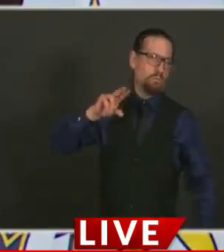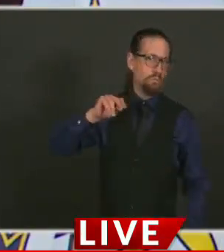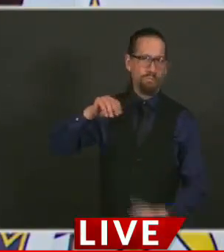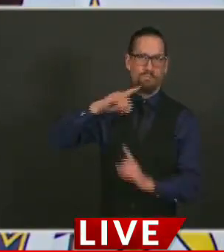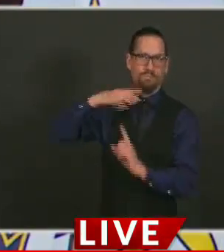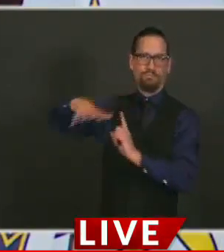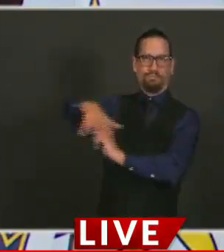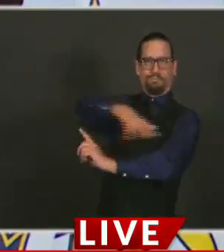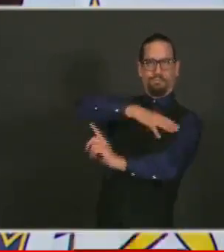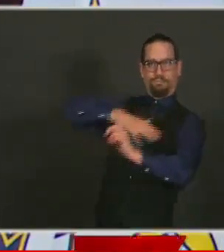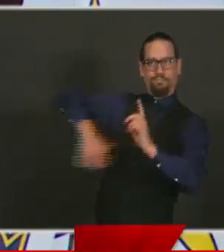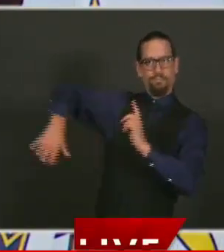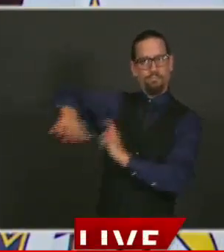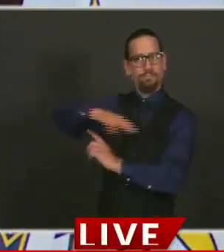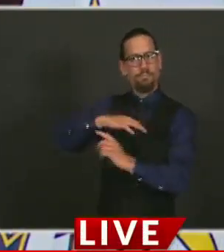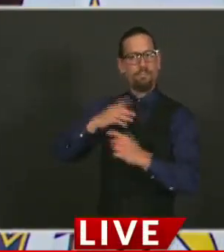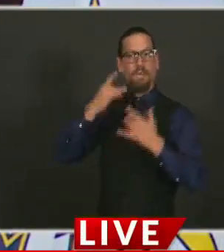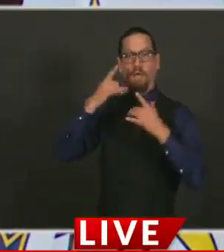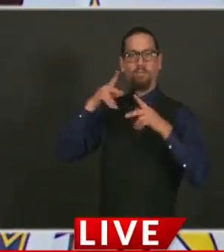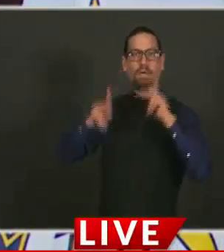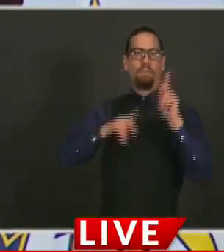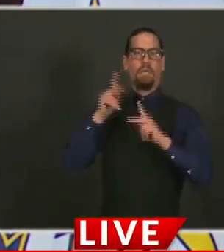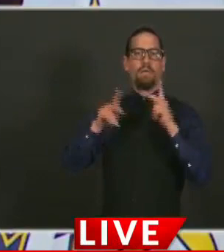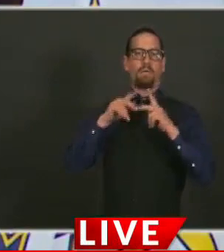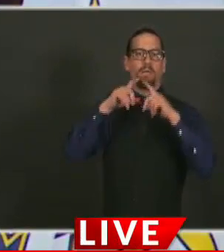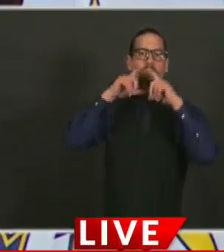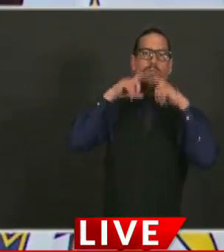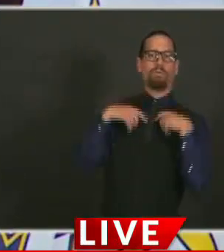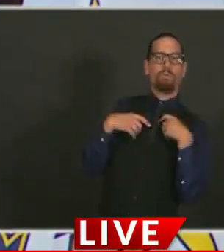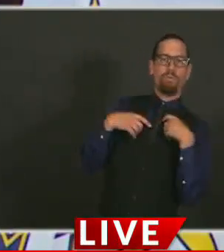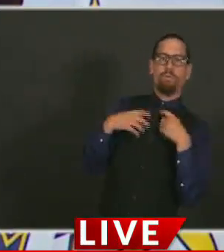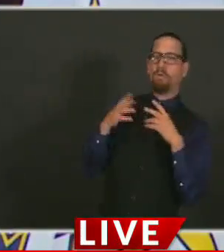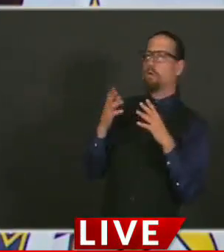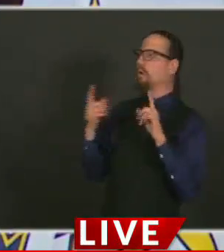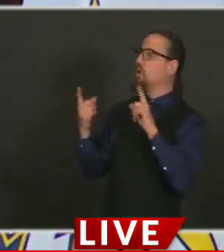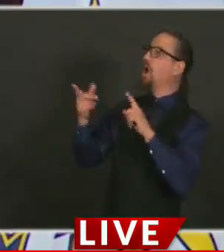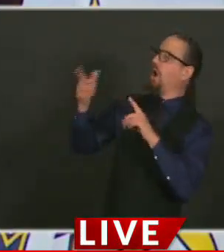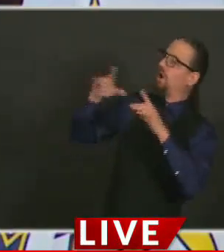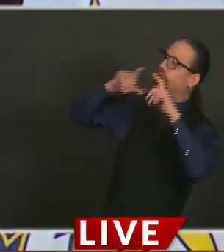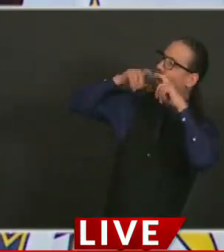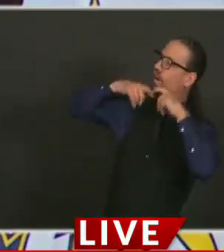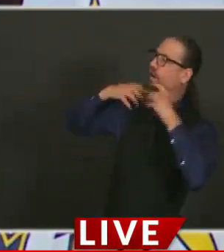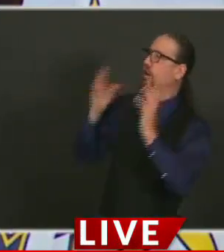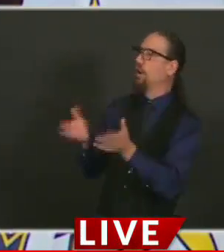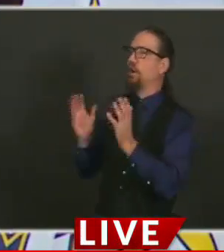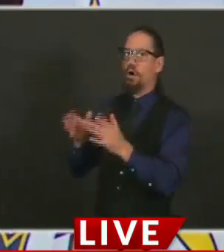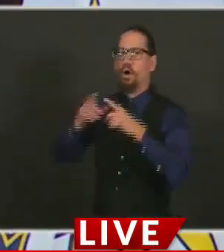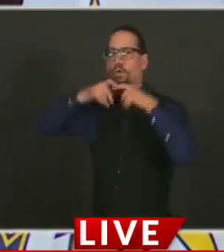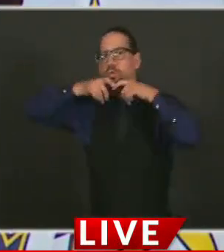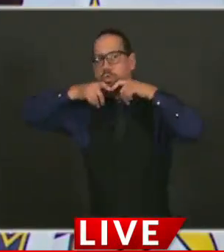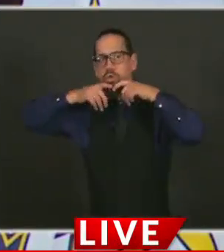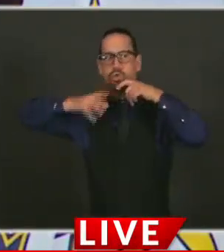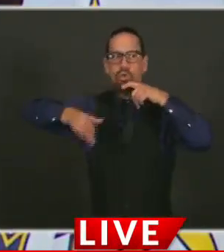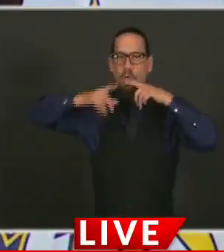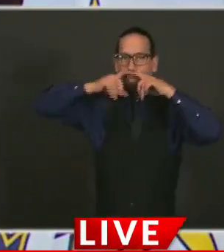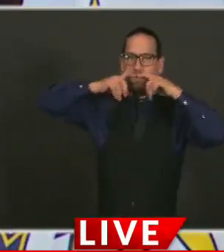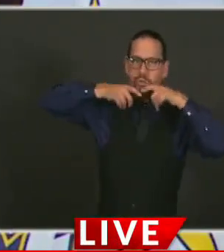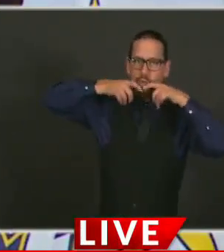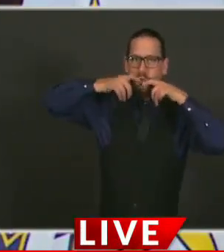COMMUNITY IS NOT JUST COLLEGE STUDENTS, BUT IS MORE A REFLECTION OF WHAT WE ARE TALKING ABOUT WITH GUARDS DOWN,